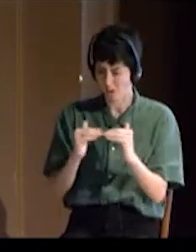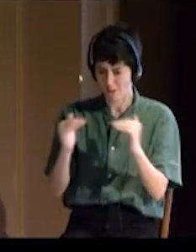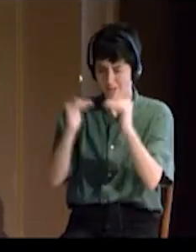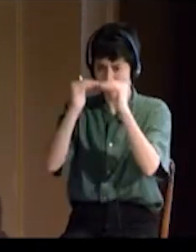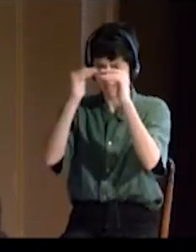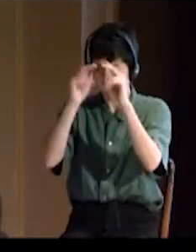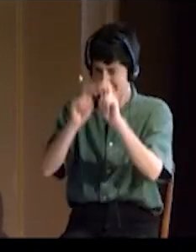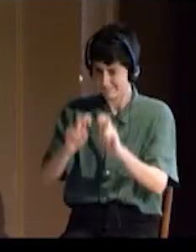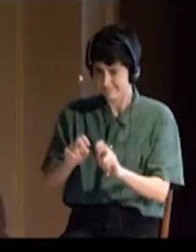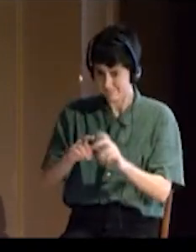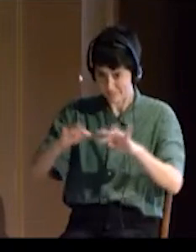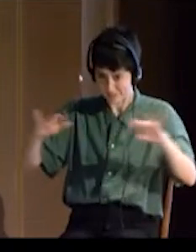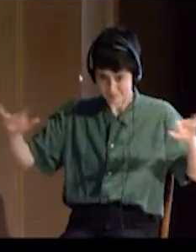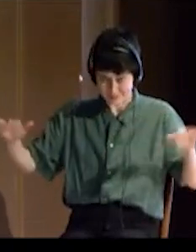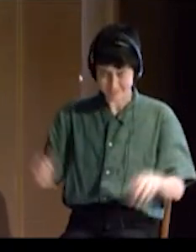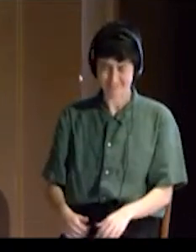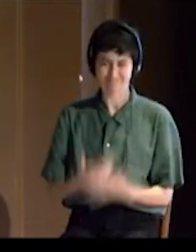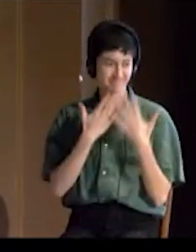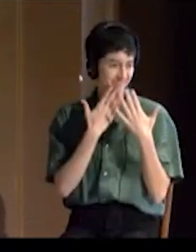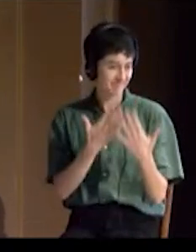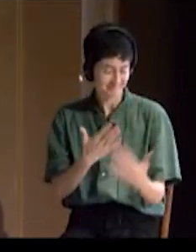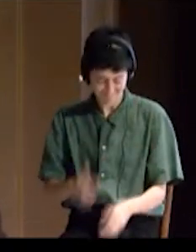(audience clapping)